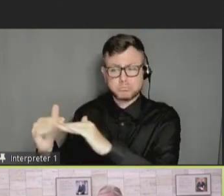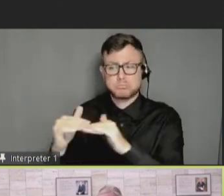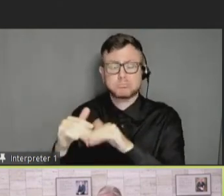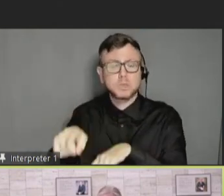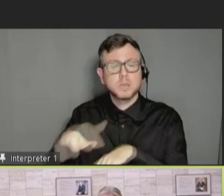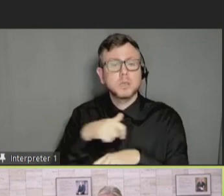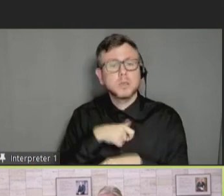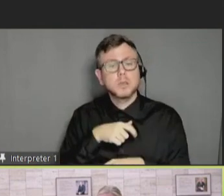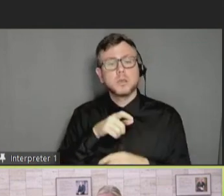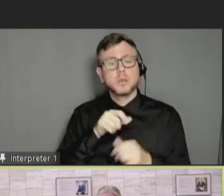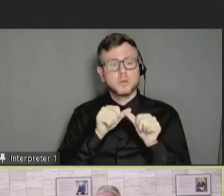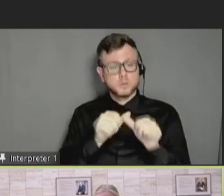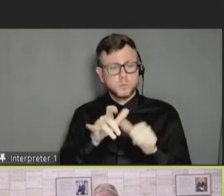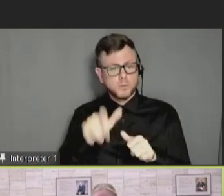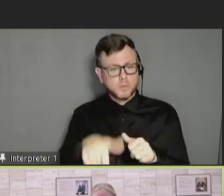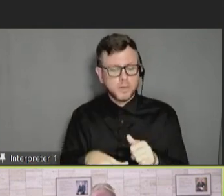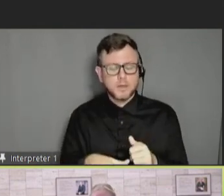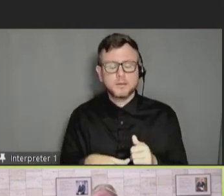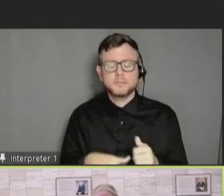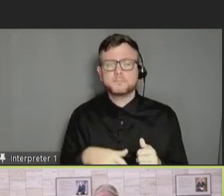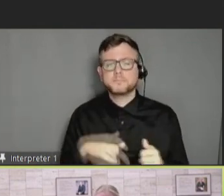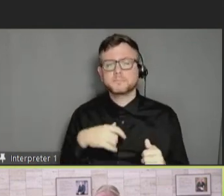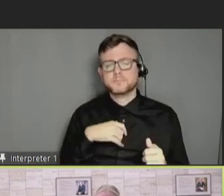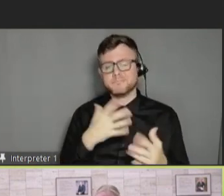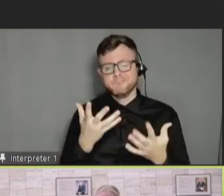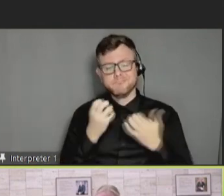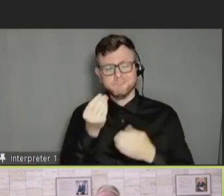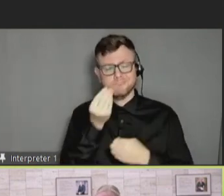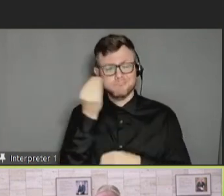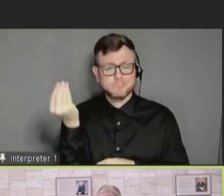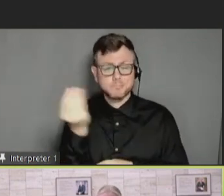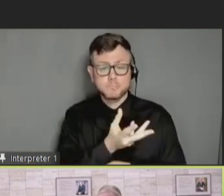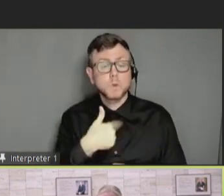Continuing along that path, I just wanted to note that we are continuing to support